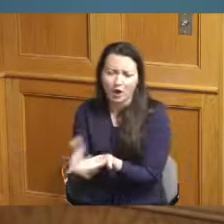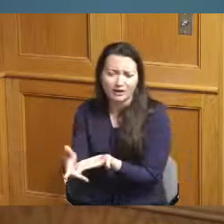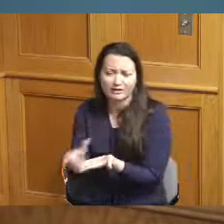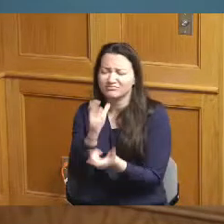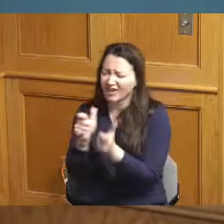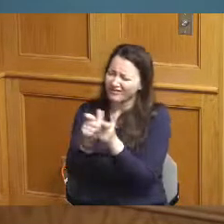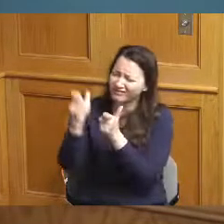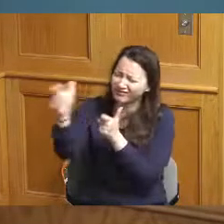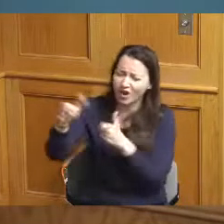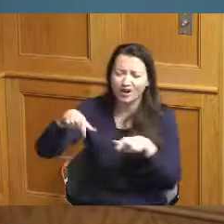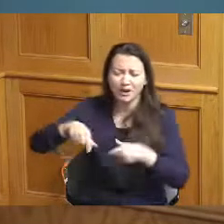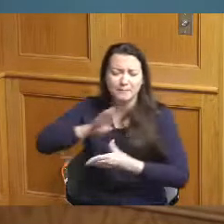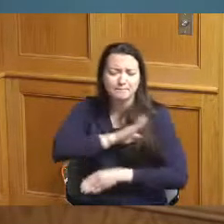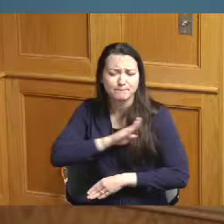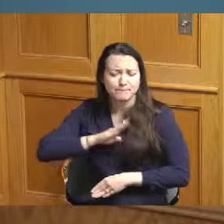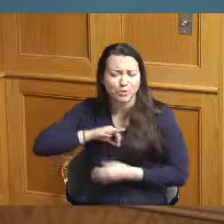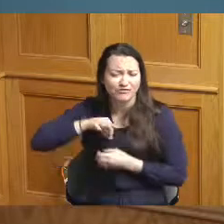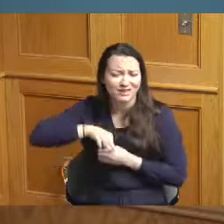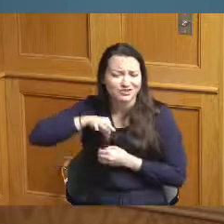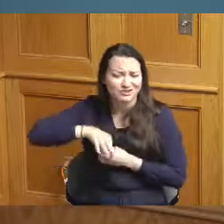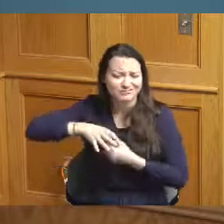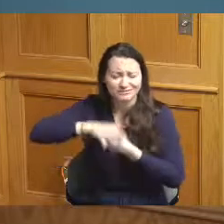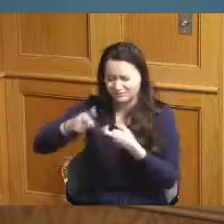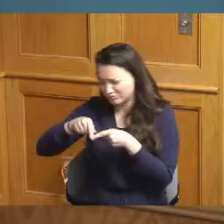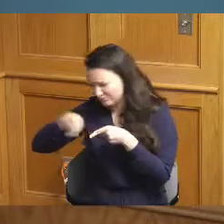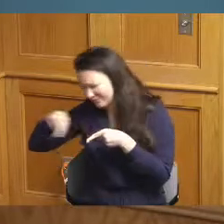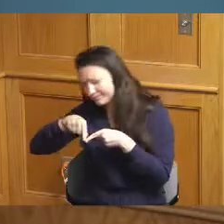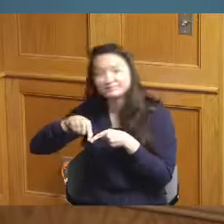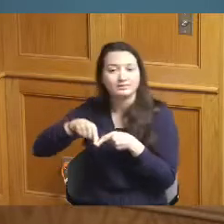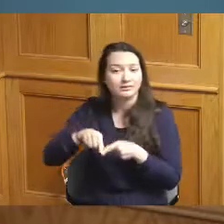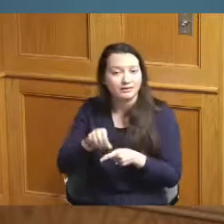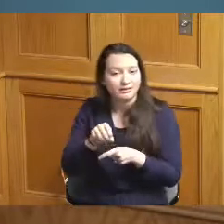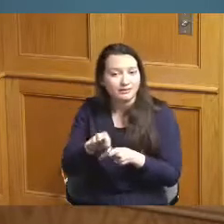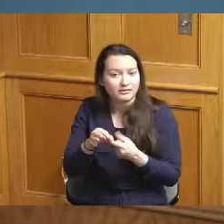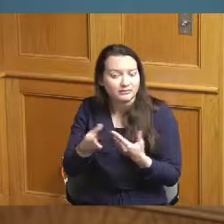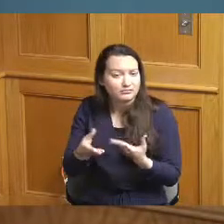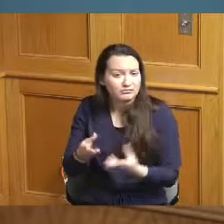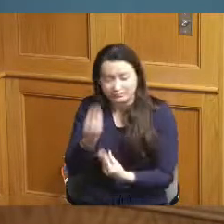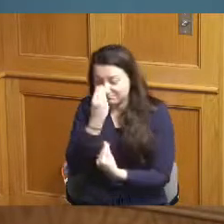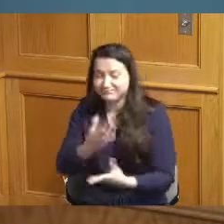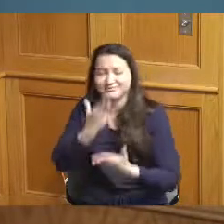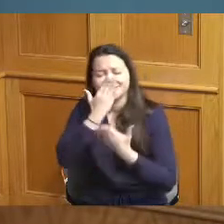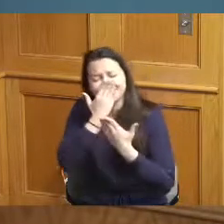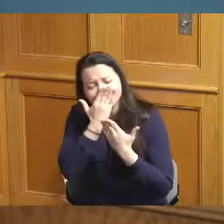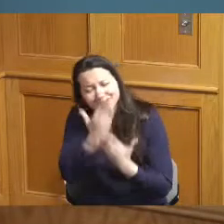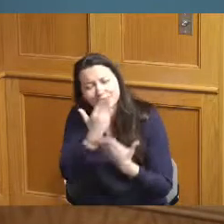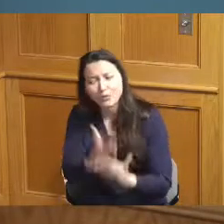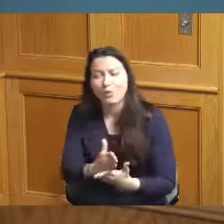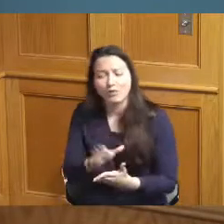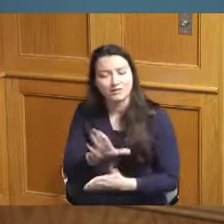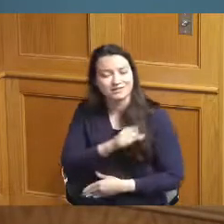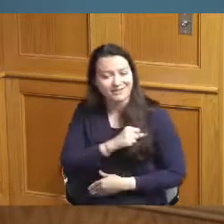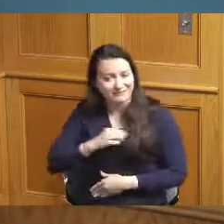far from the Board of Elections and so again if you could convey gratitude to your staff they